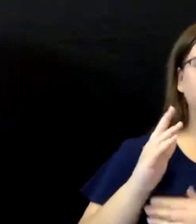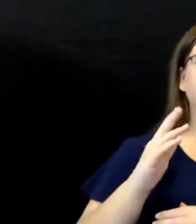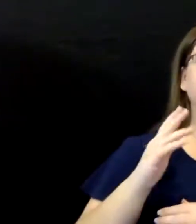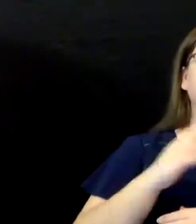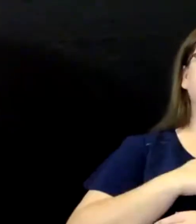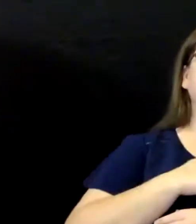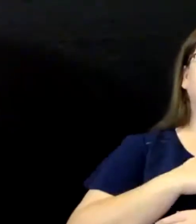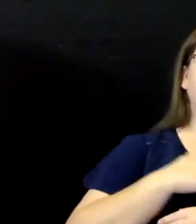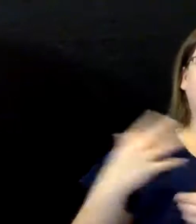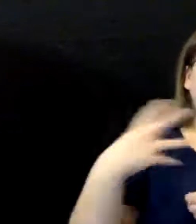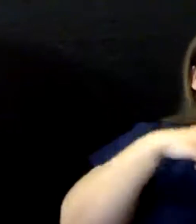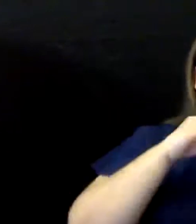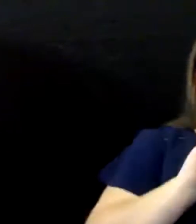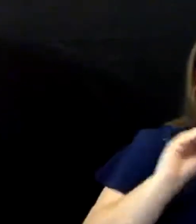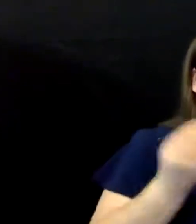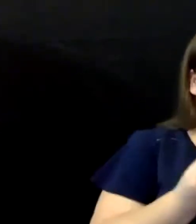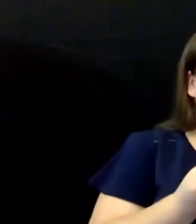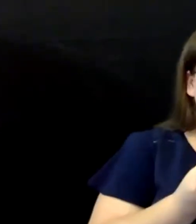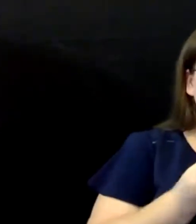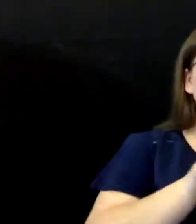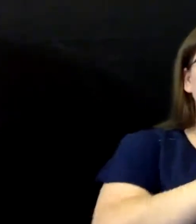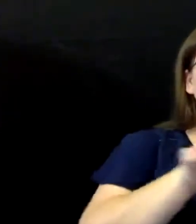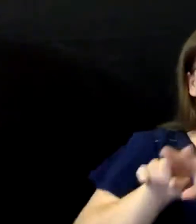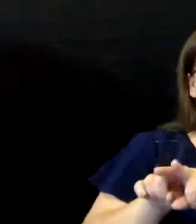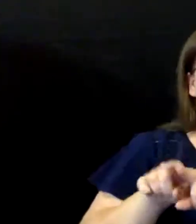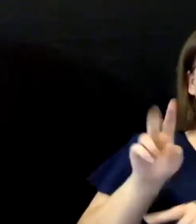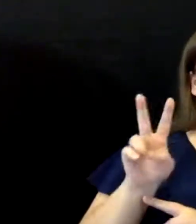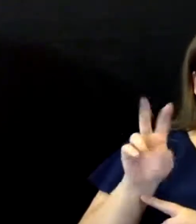of the -- as well as the Vermont Statewide Independent Living